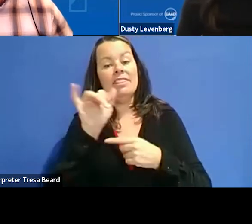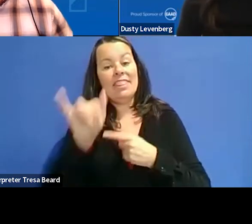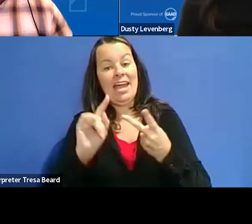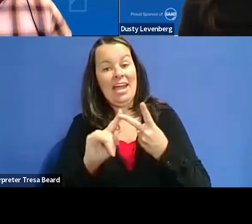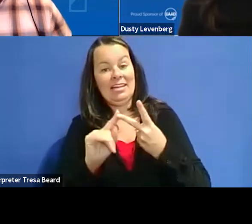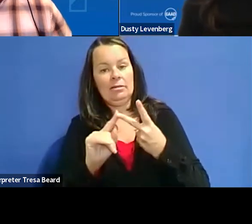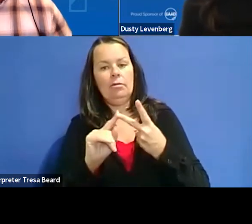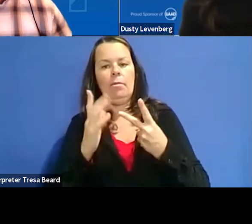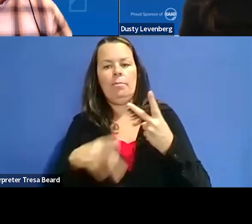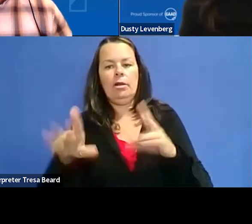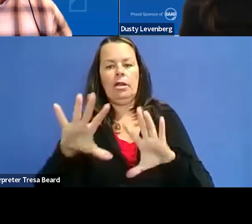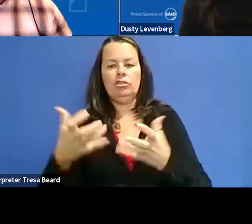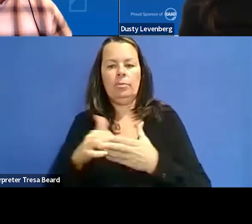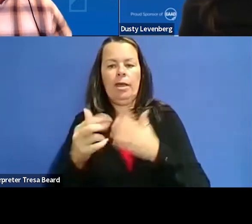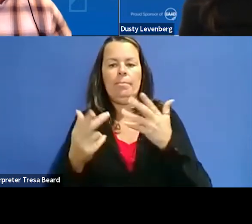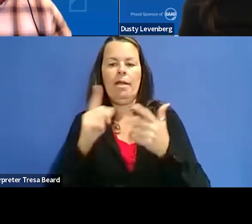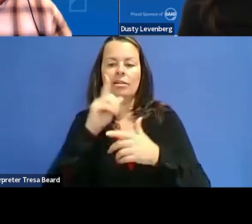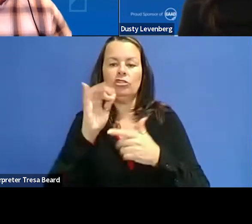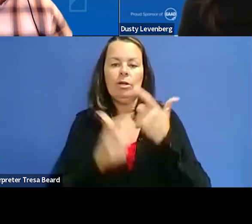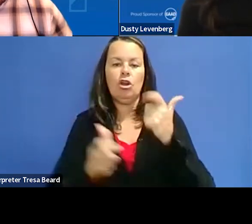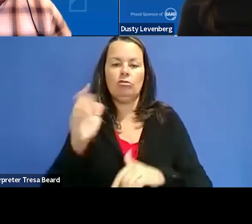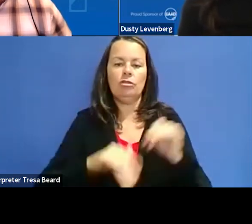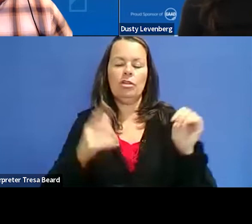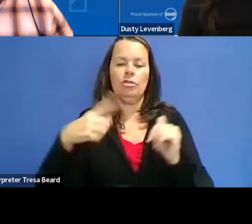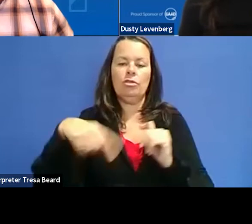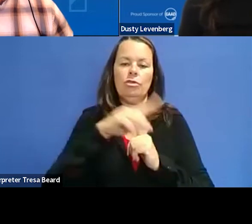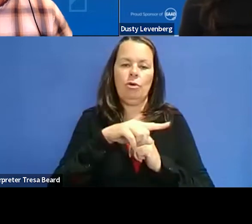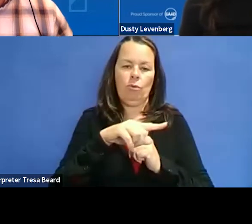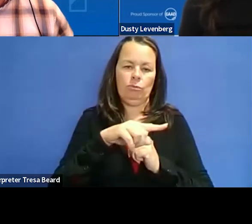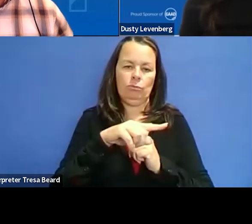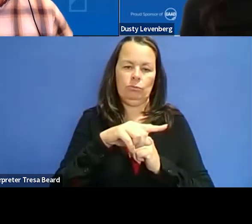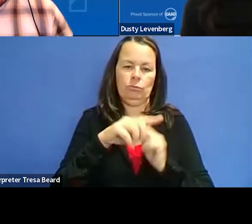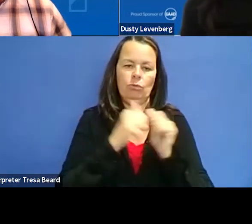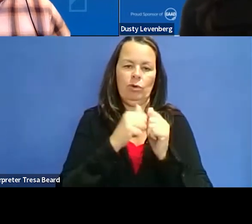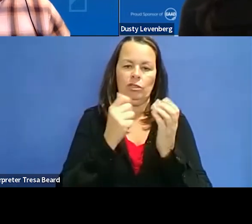But we're constantly evaluating the testing we're doing. We did not ohm do screen reader testing.